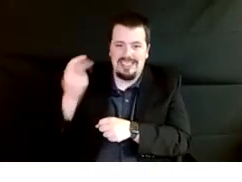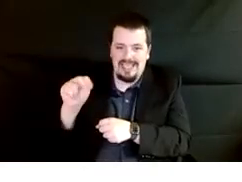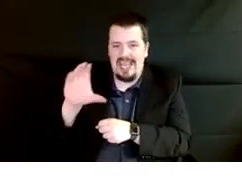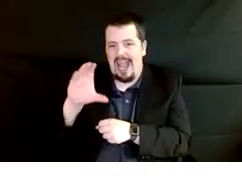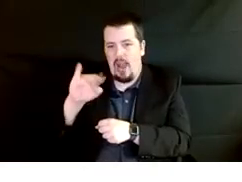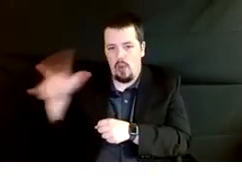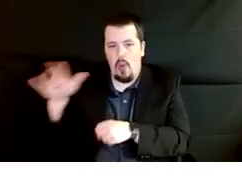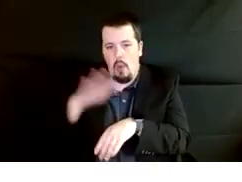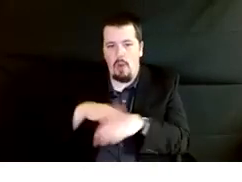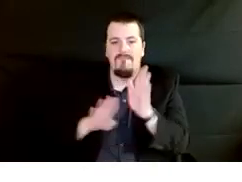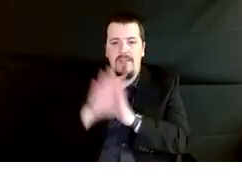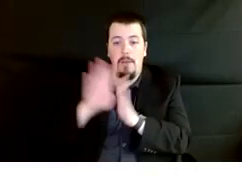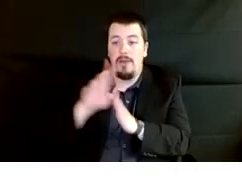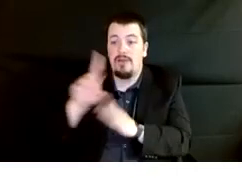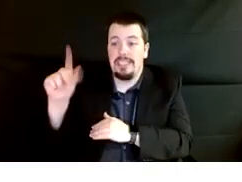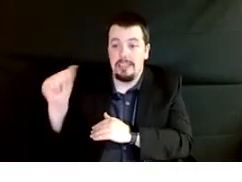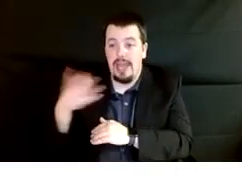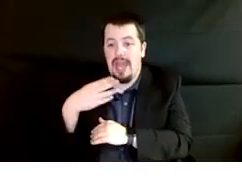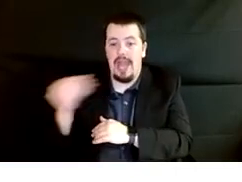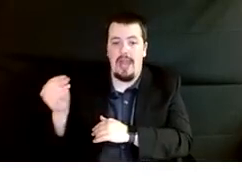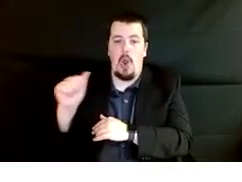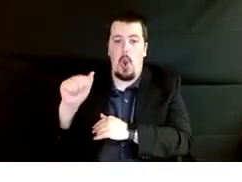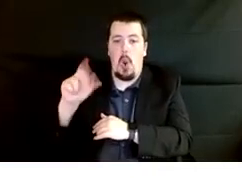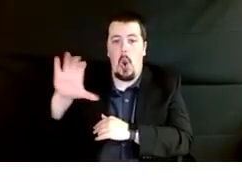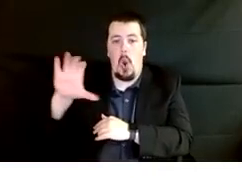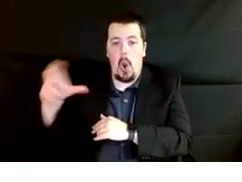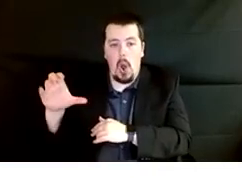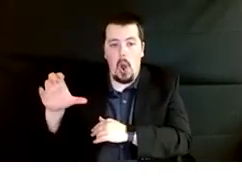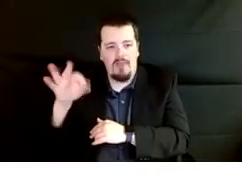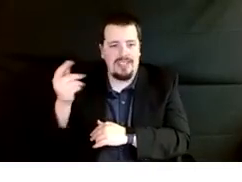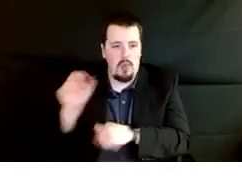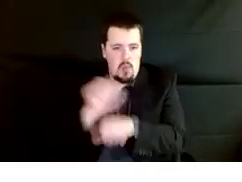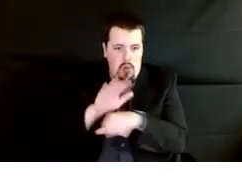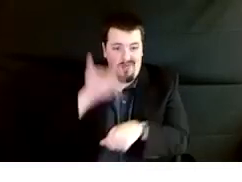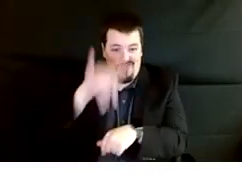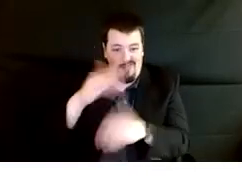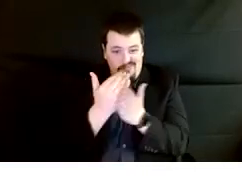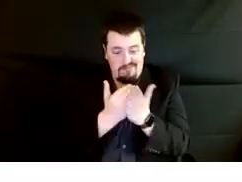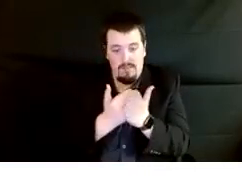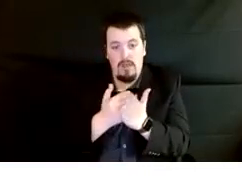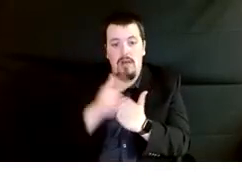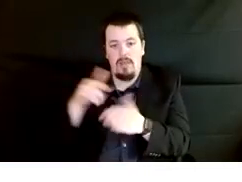Disabilities, and the Arc of Tennessee worked on this and that link is up on the Disability